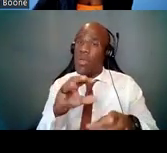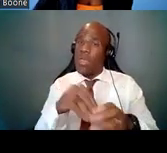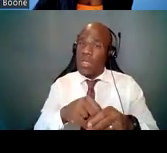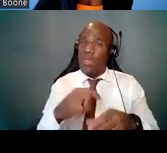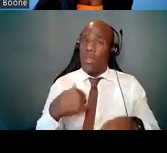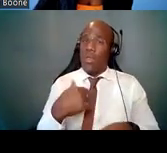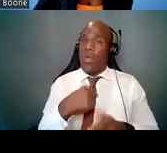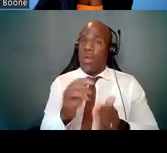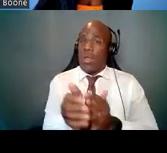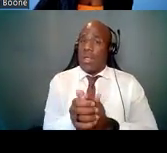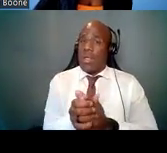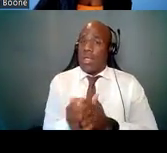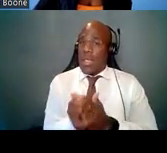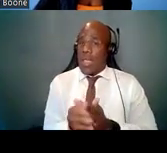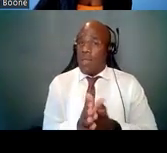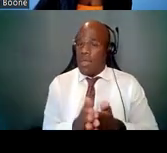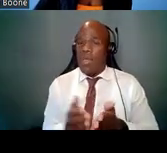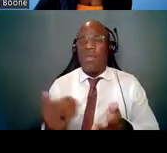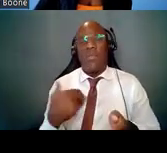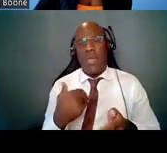You can also subscribe to receive